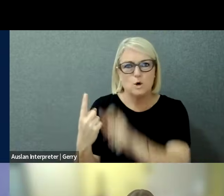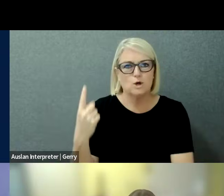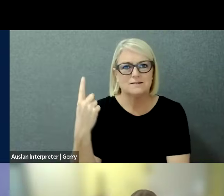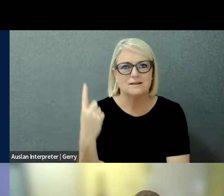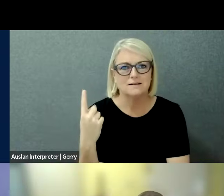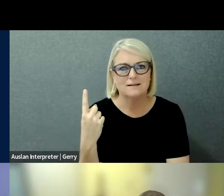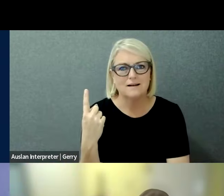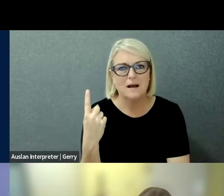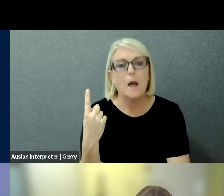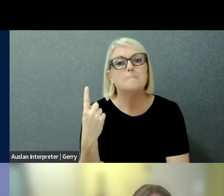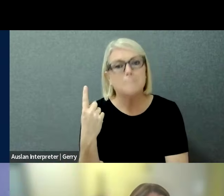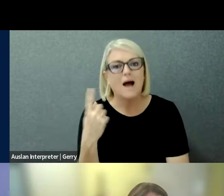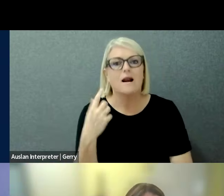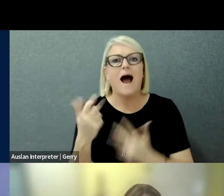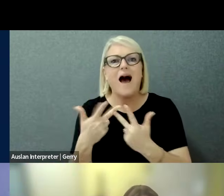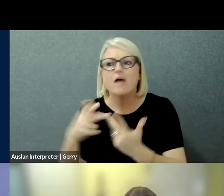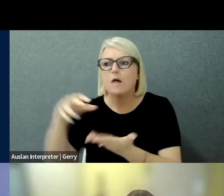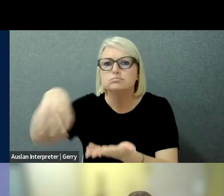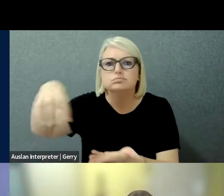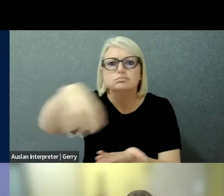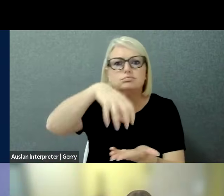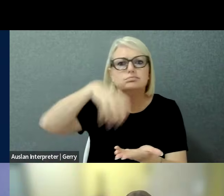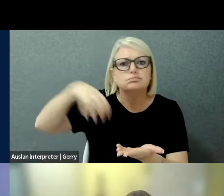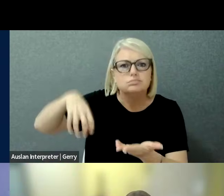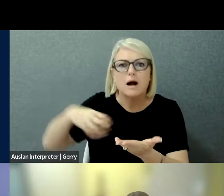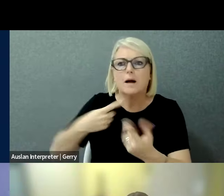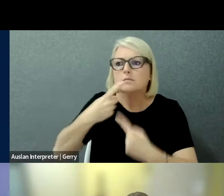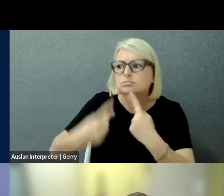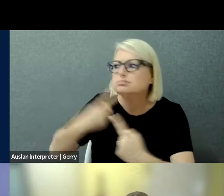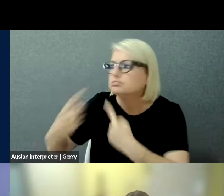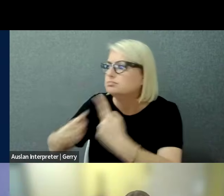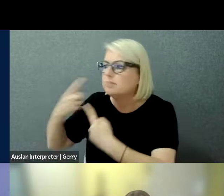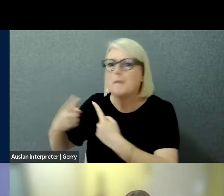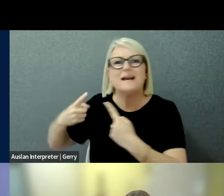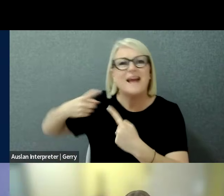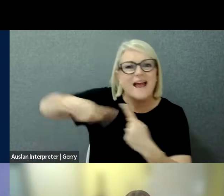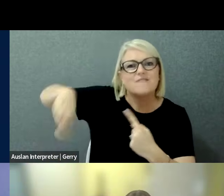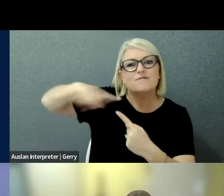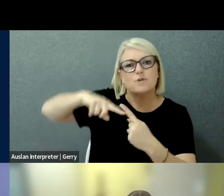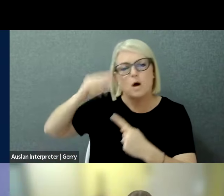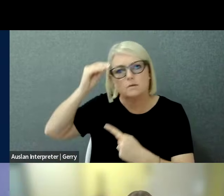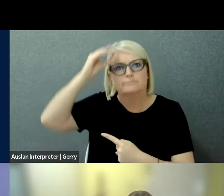in a hub. So I'll stop there but I do think we need to lean very hard into designing inequity